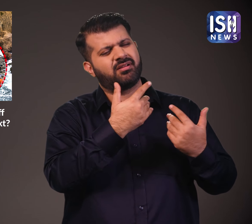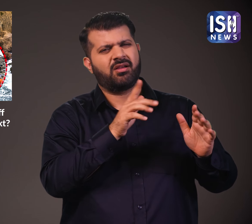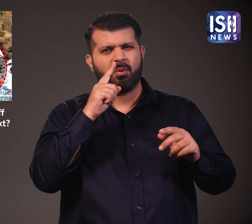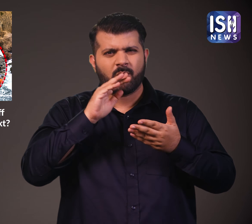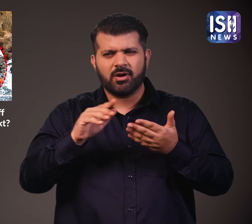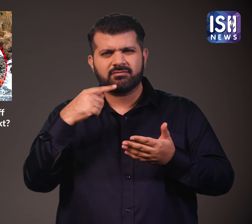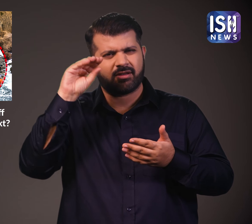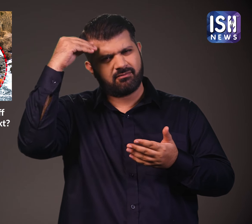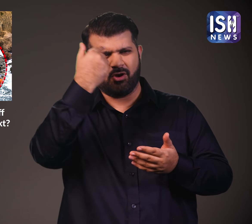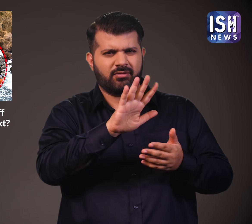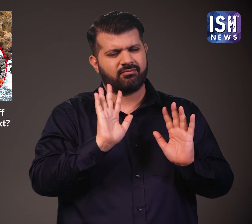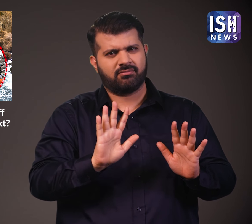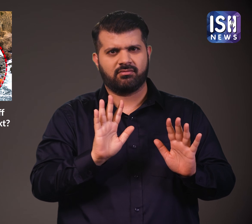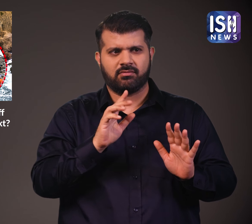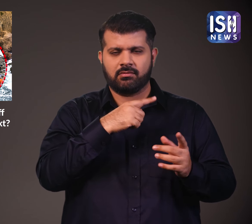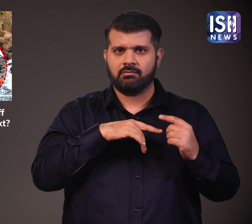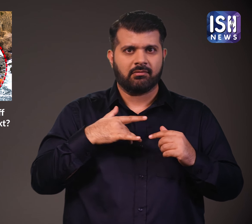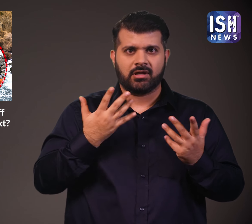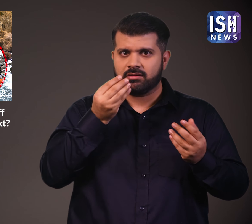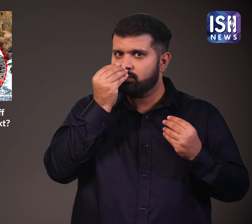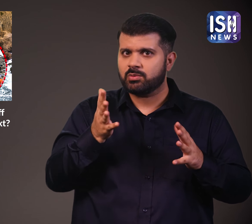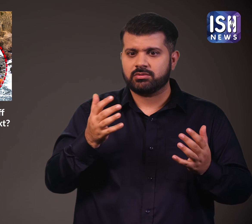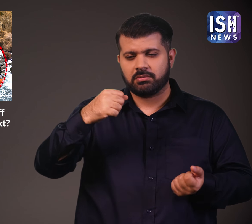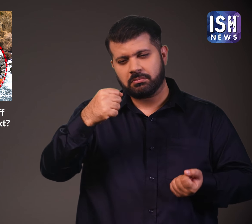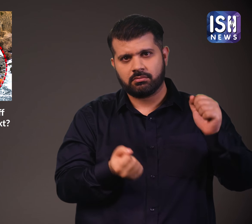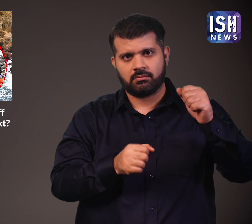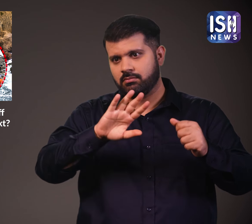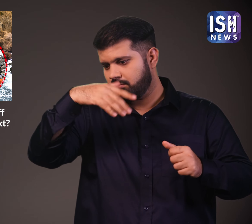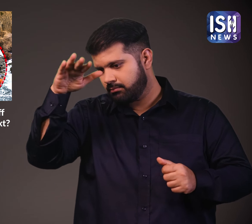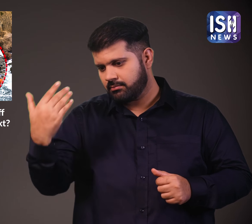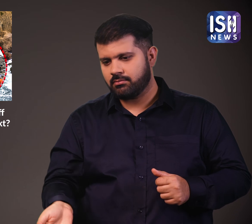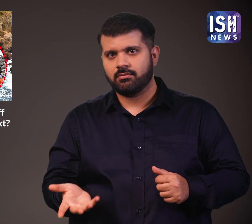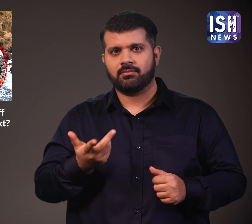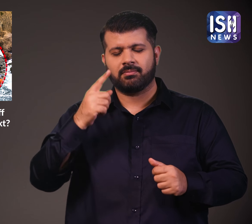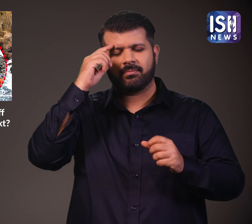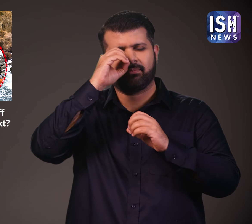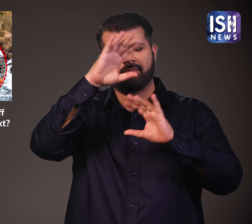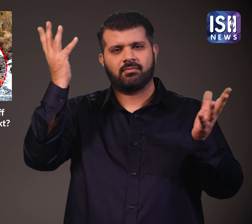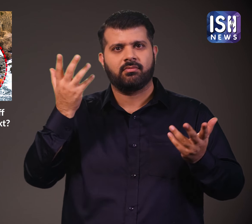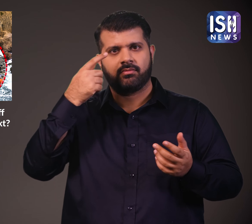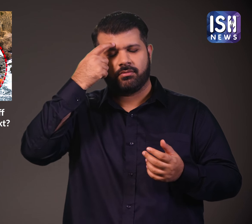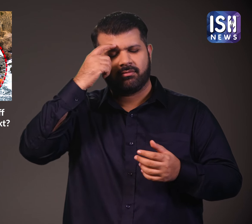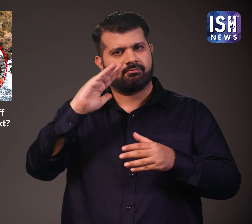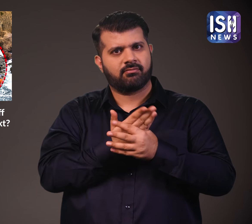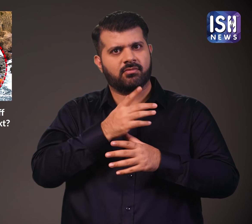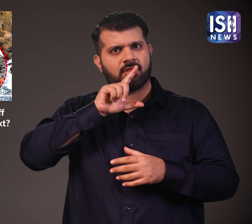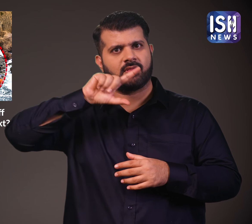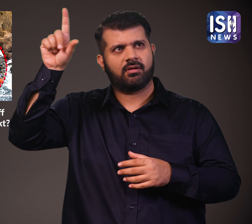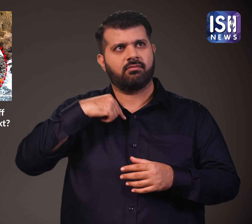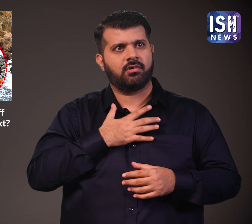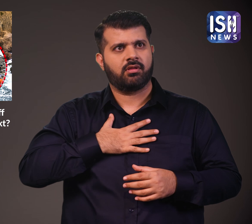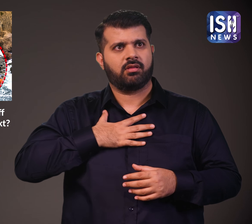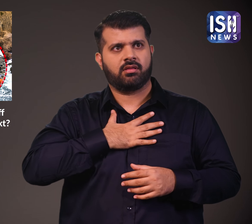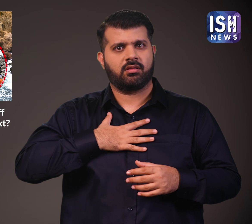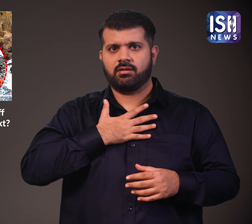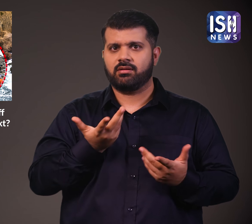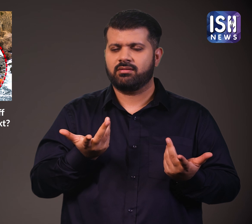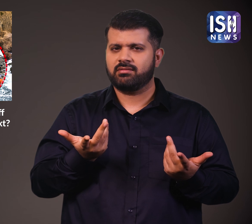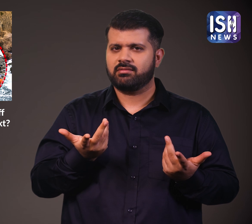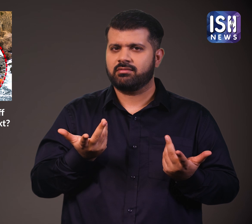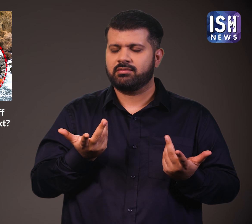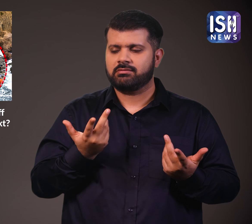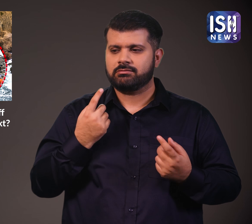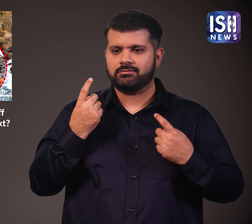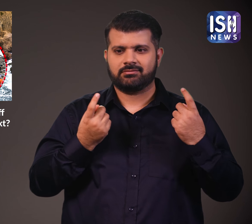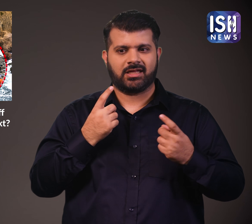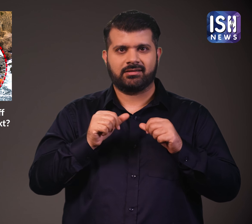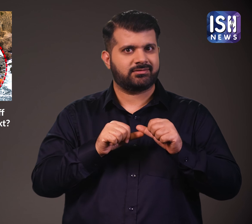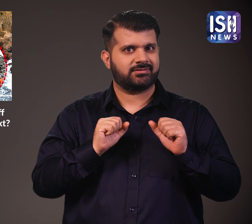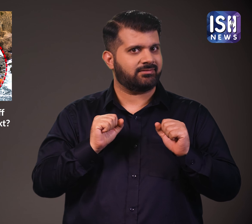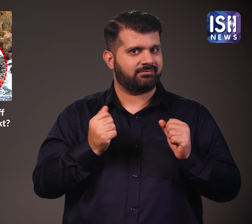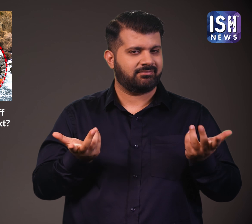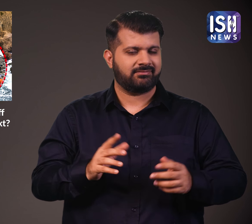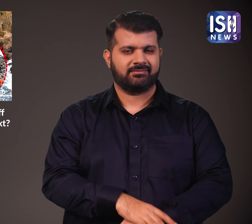If his wife forgave him, that is her decision. This isn't easy. The family will carry this trauma forever.